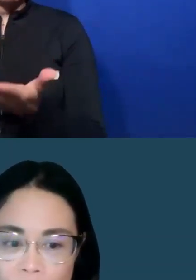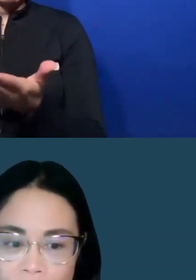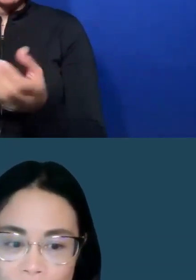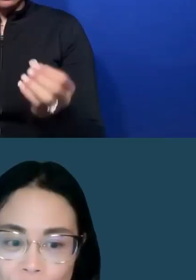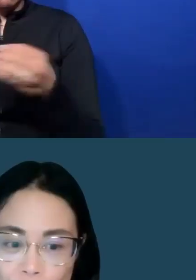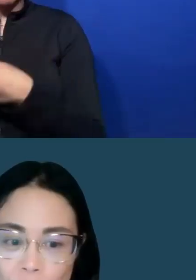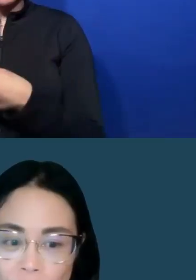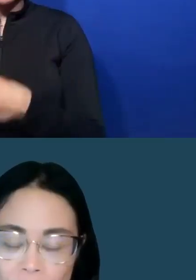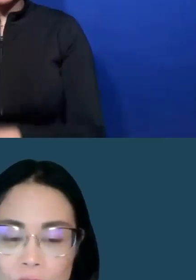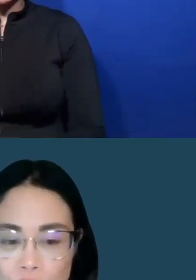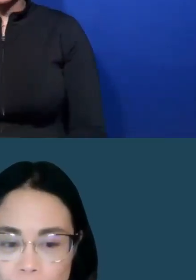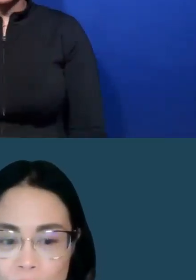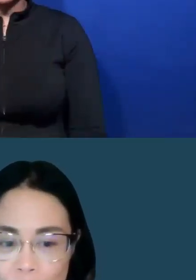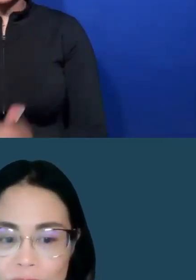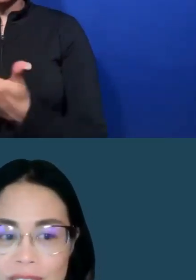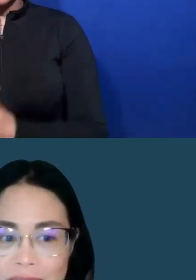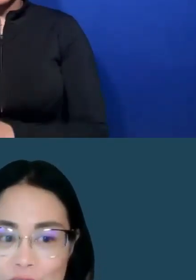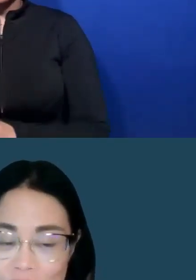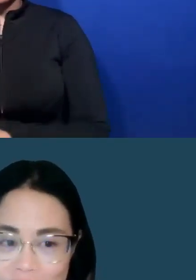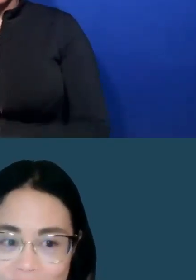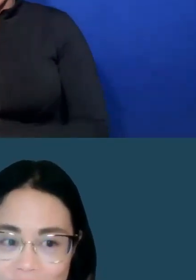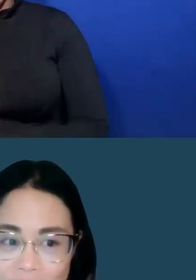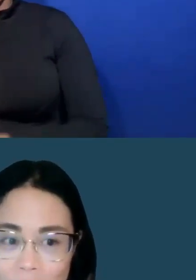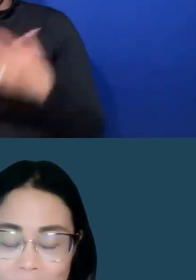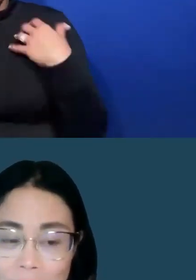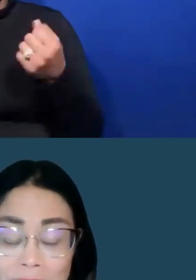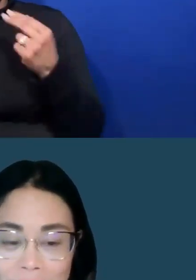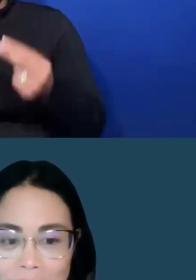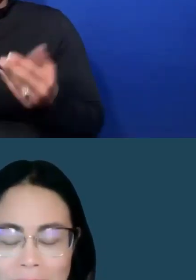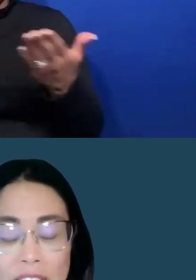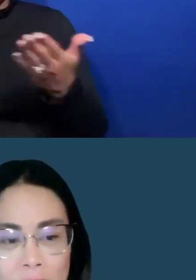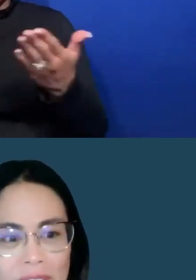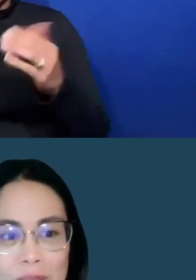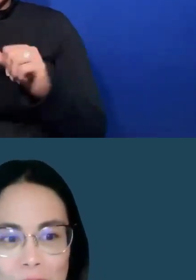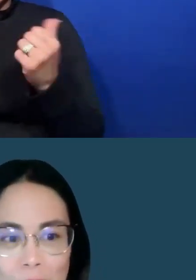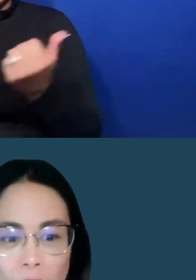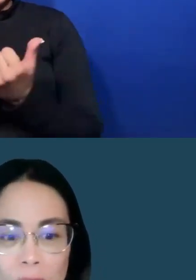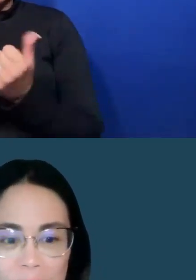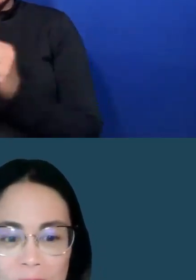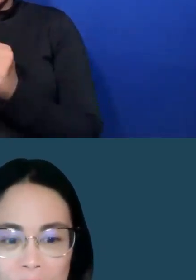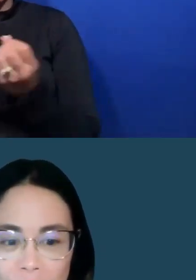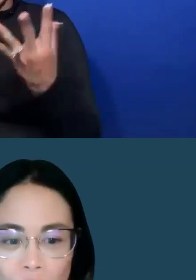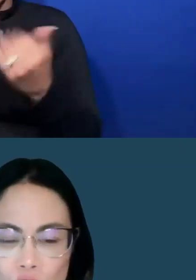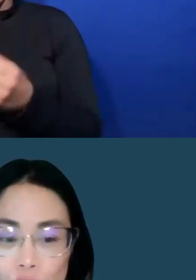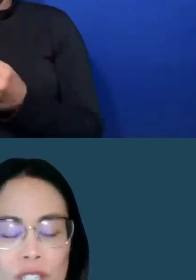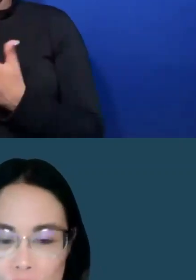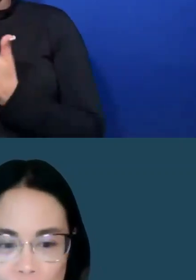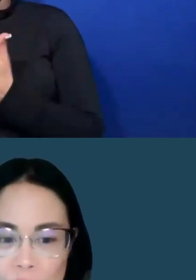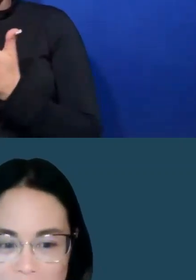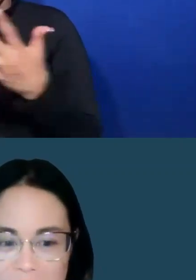Rights at the federal Health and Human Services Agency. Among many other things we are concerned and confused by.